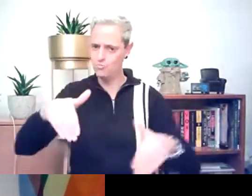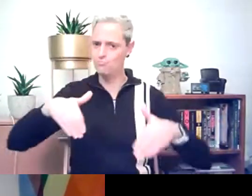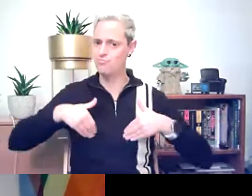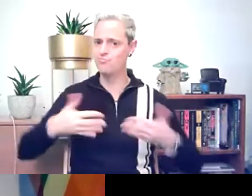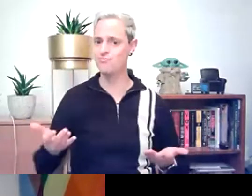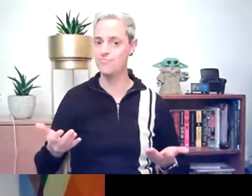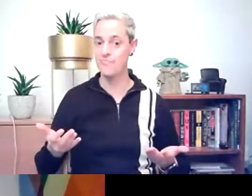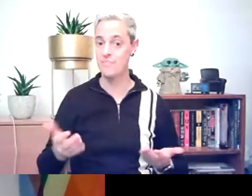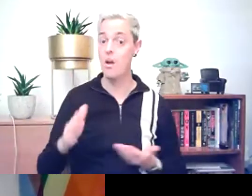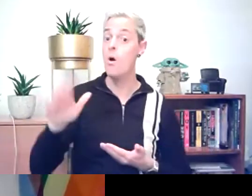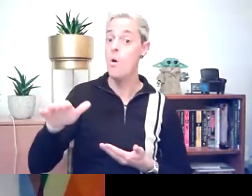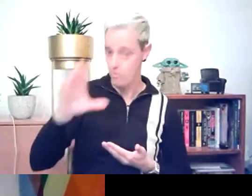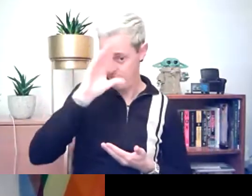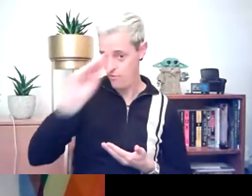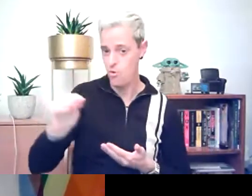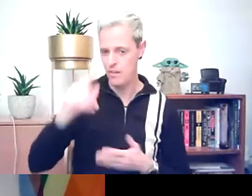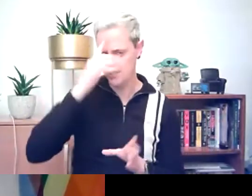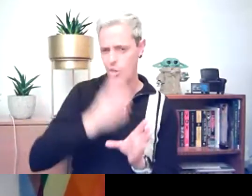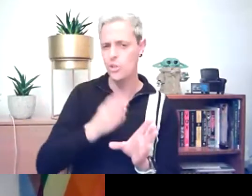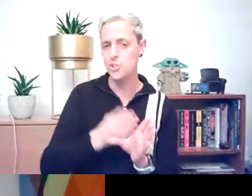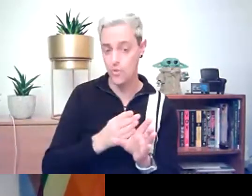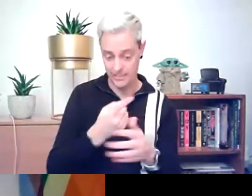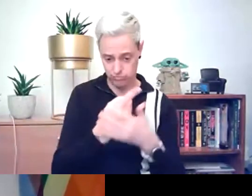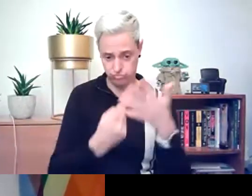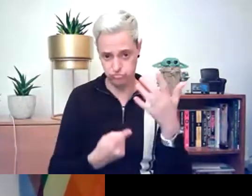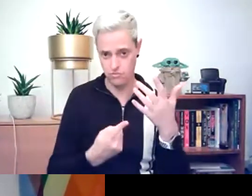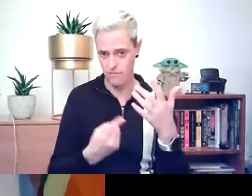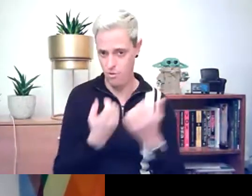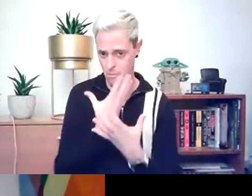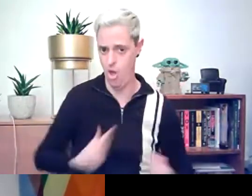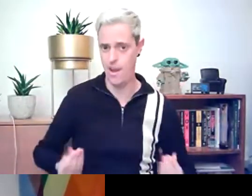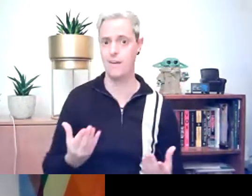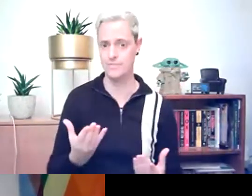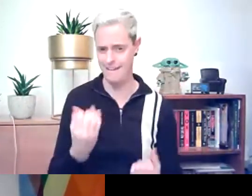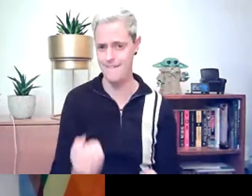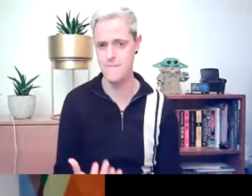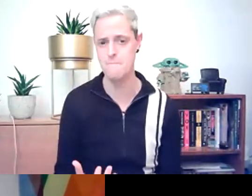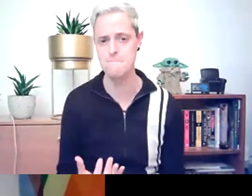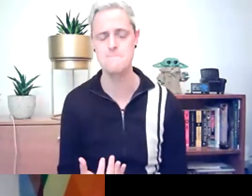a few things that are quite key for burnout. And, you know, there's a distinction between